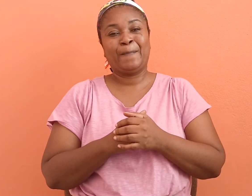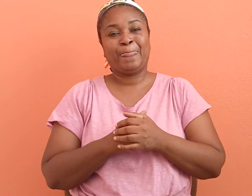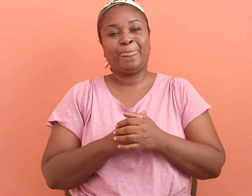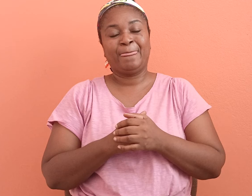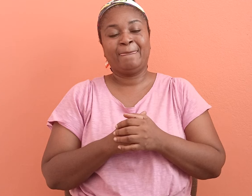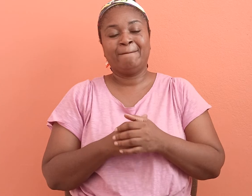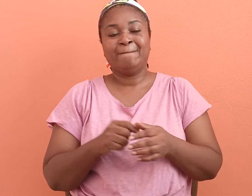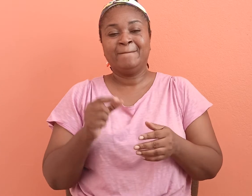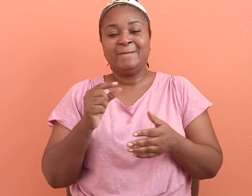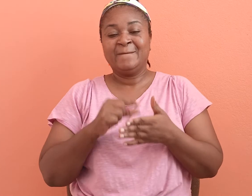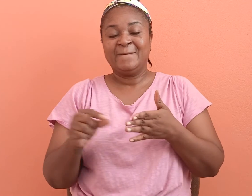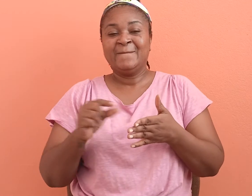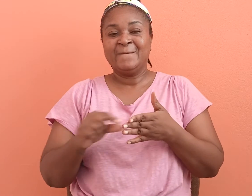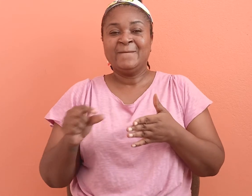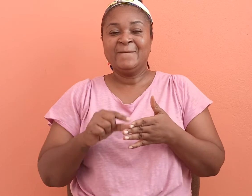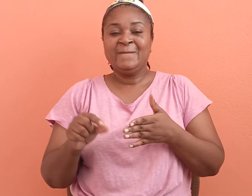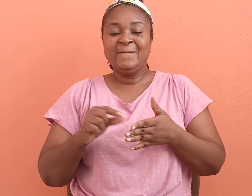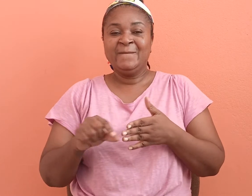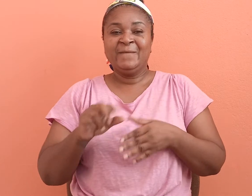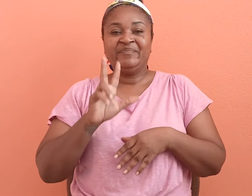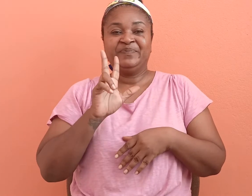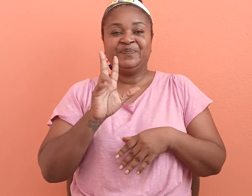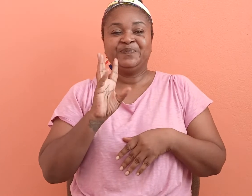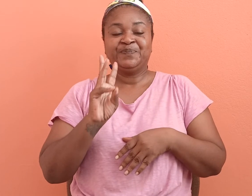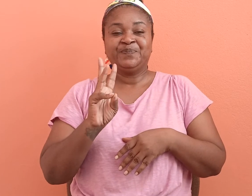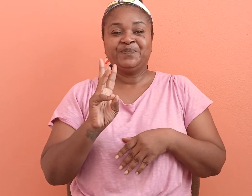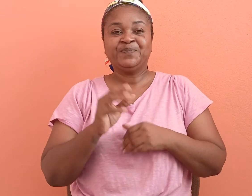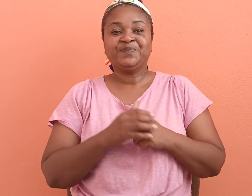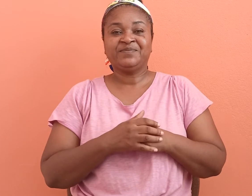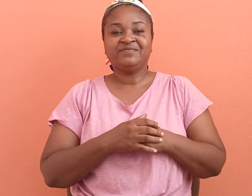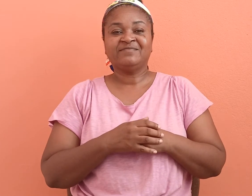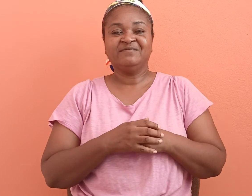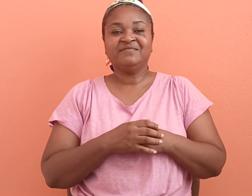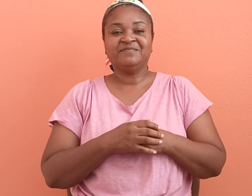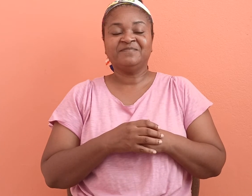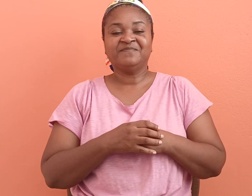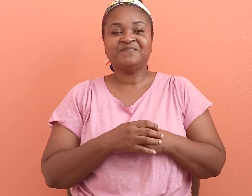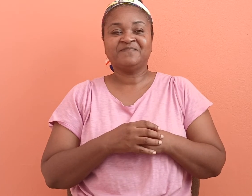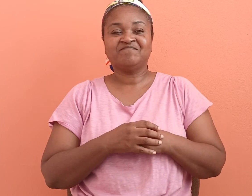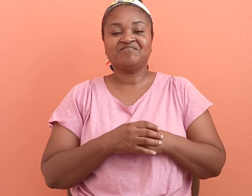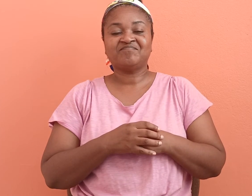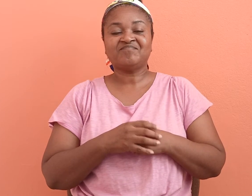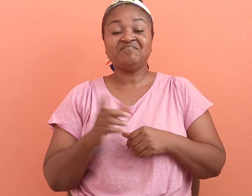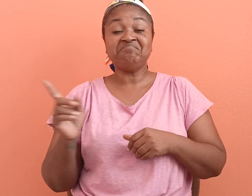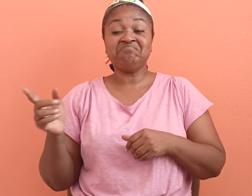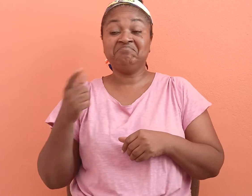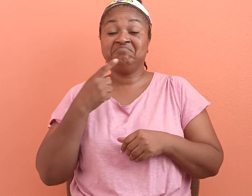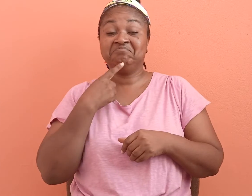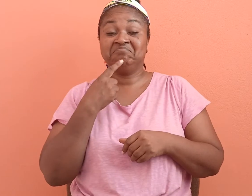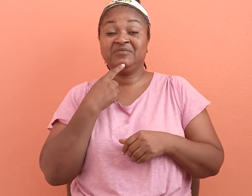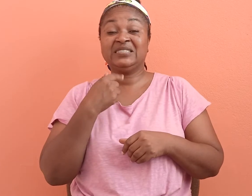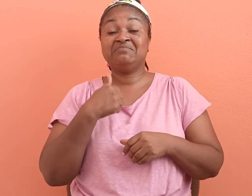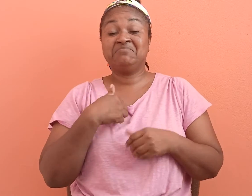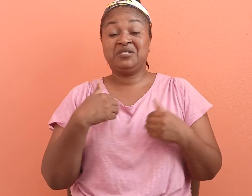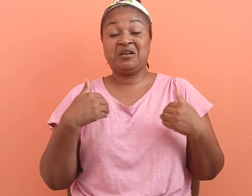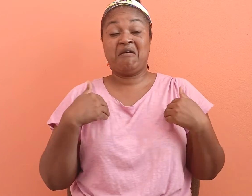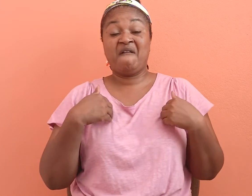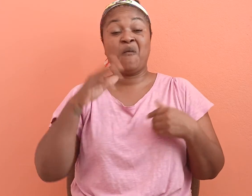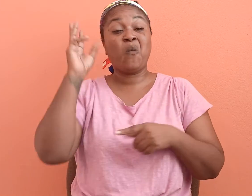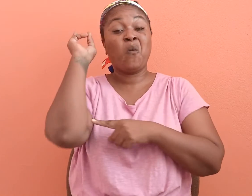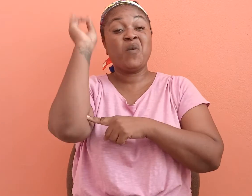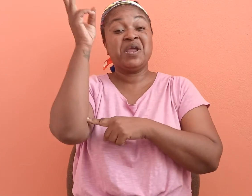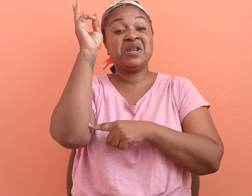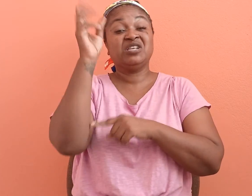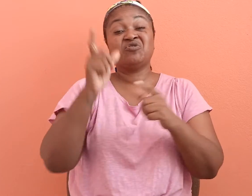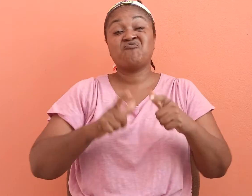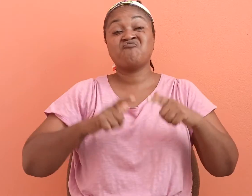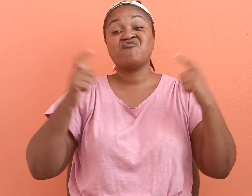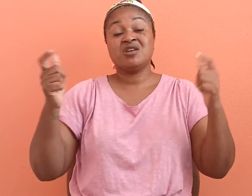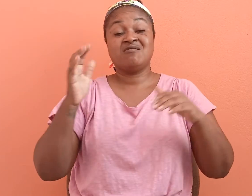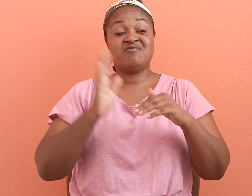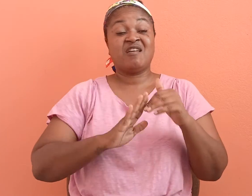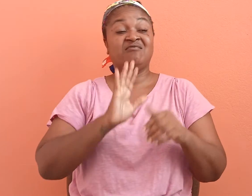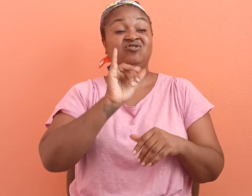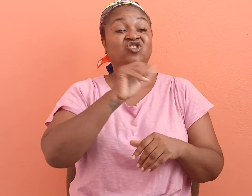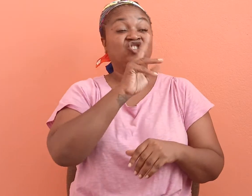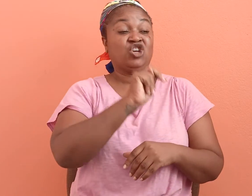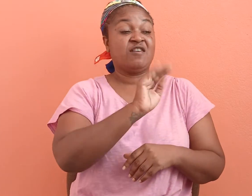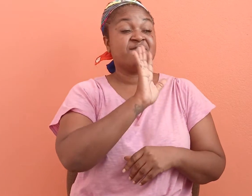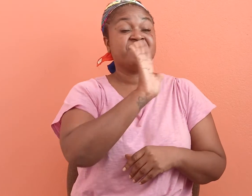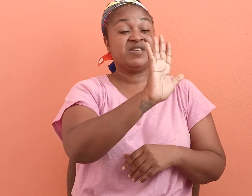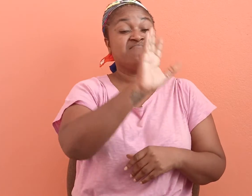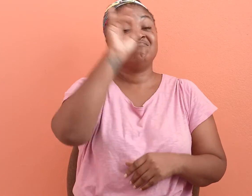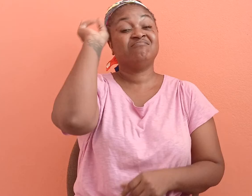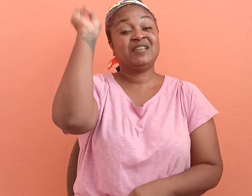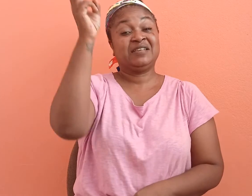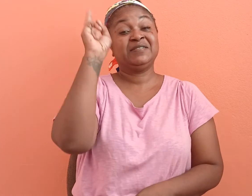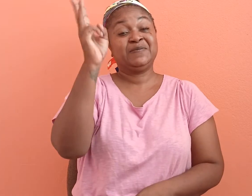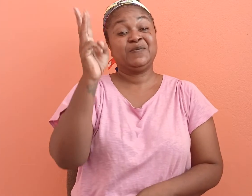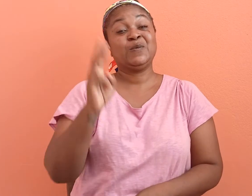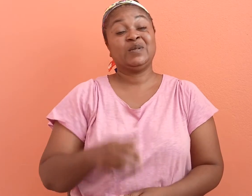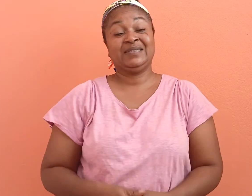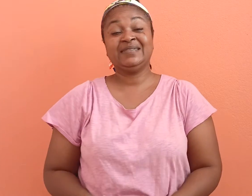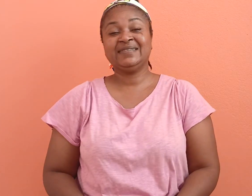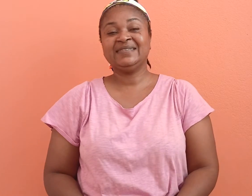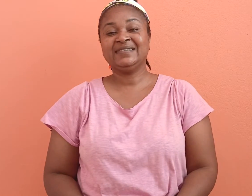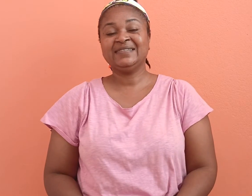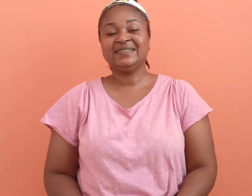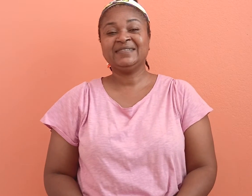36 “I have a witness greater than John’s testimony. The